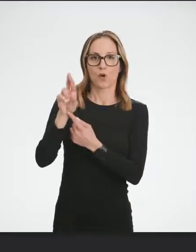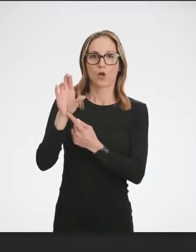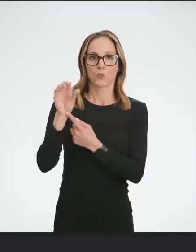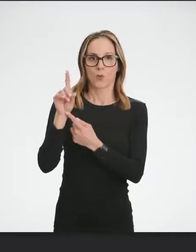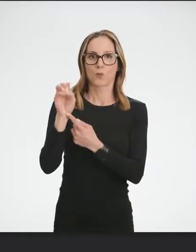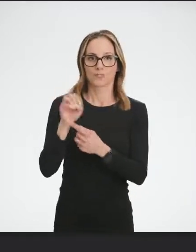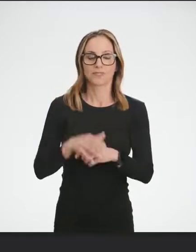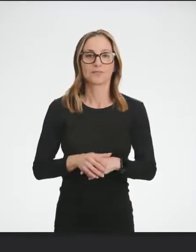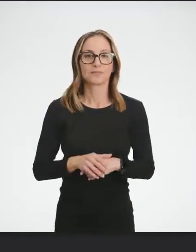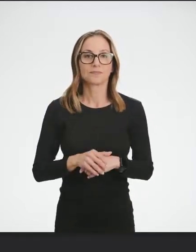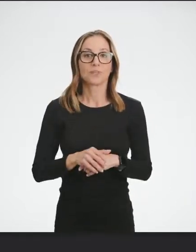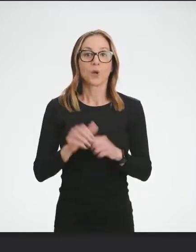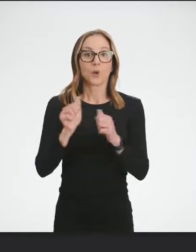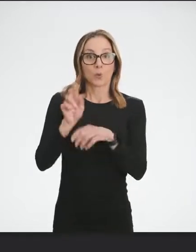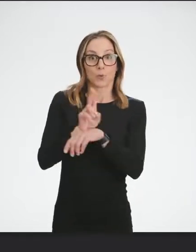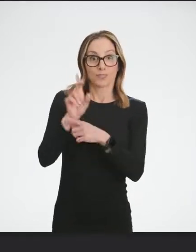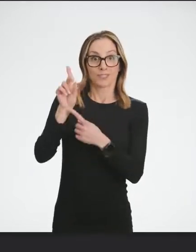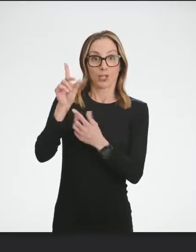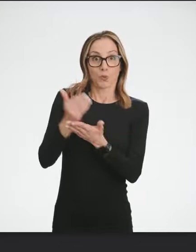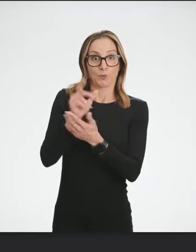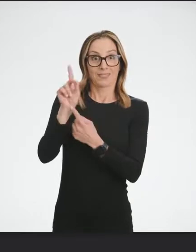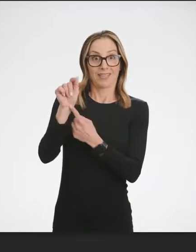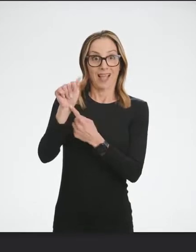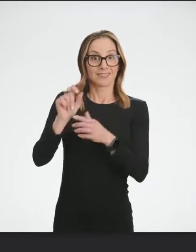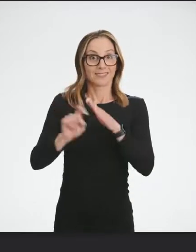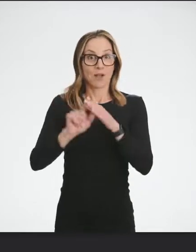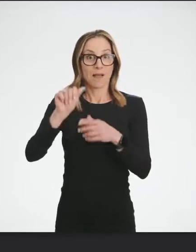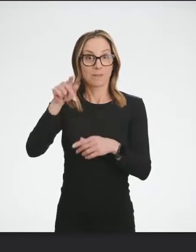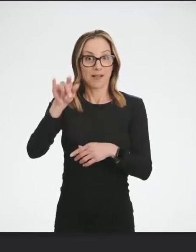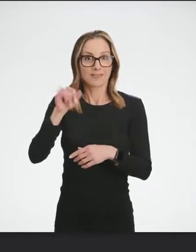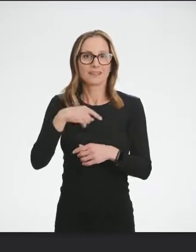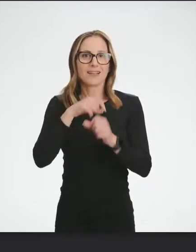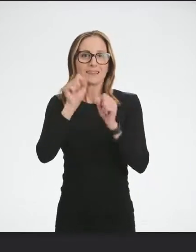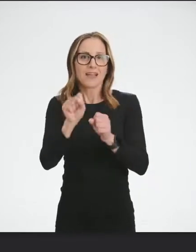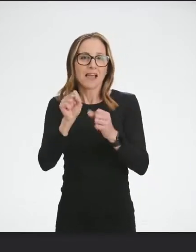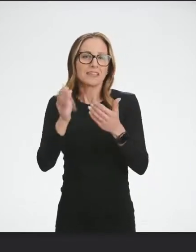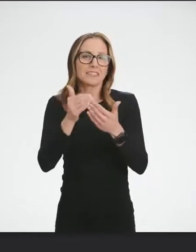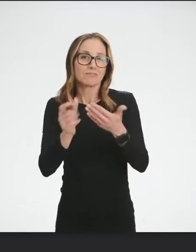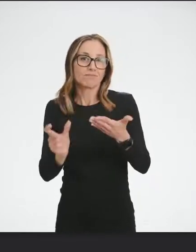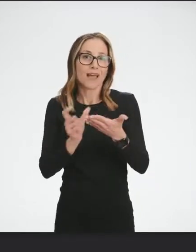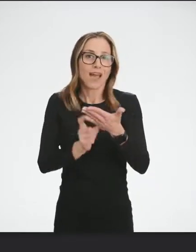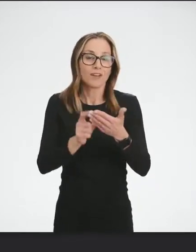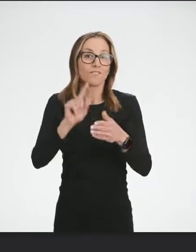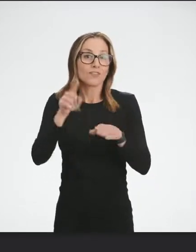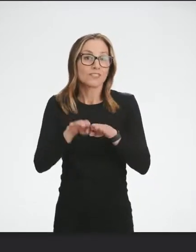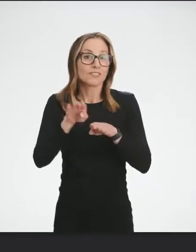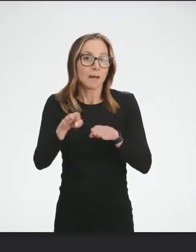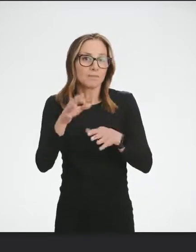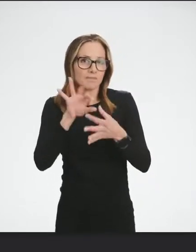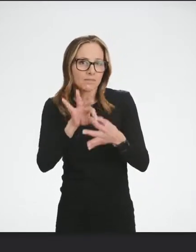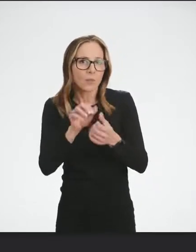Using the new Data Scanner APIs, I can easily add that as the first step of any customer interaction.